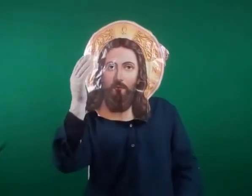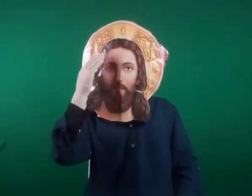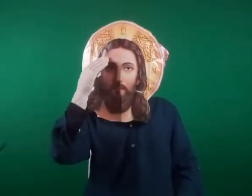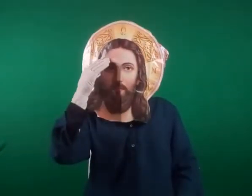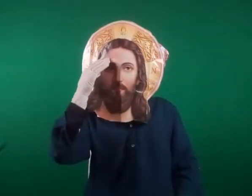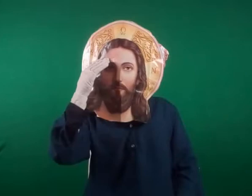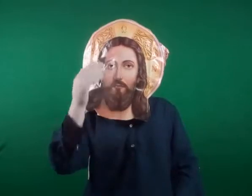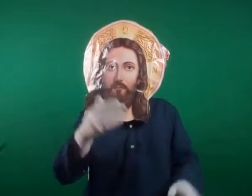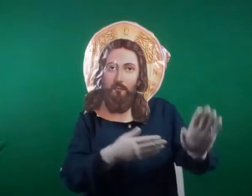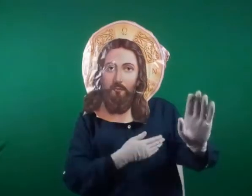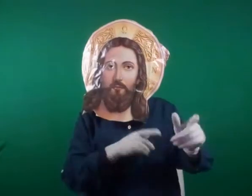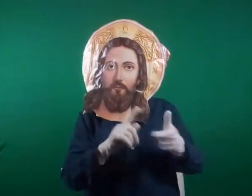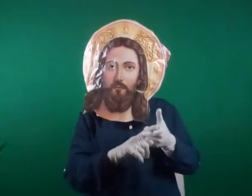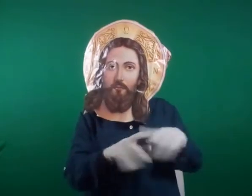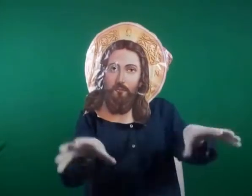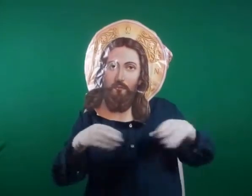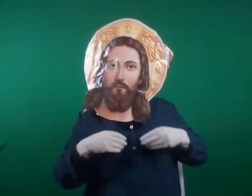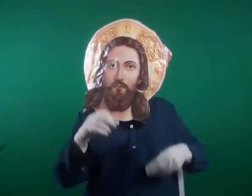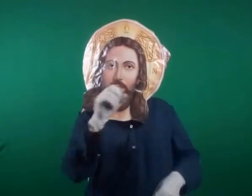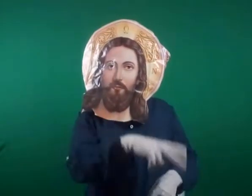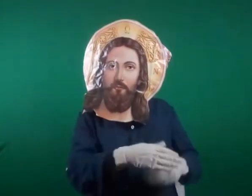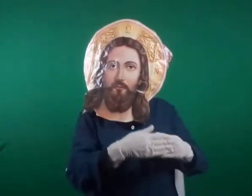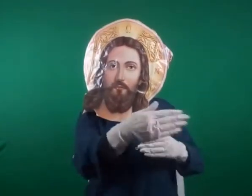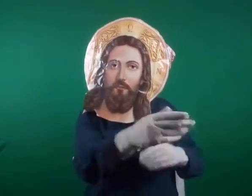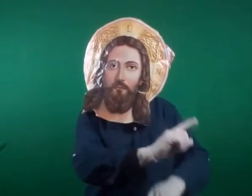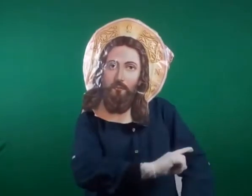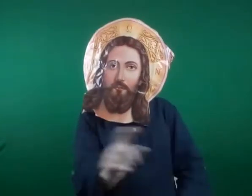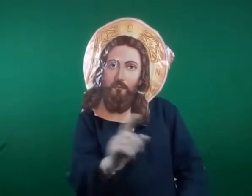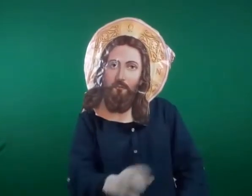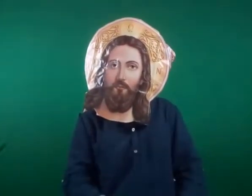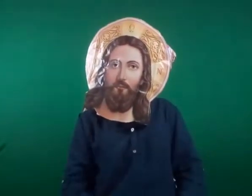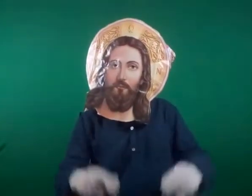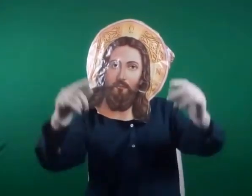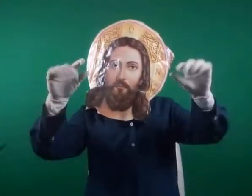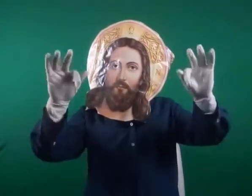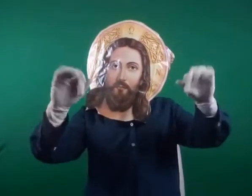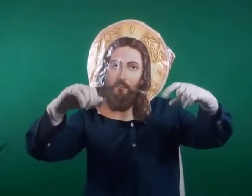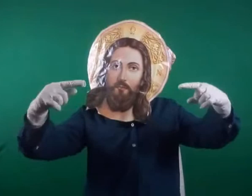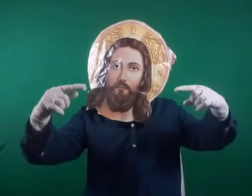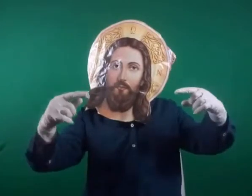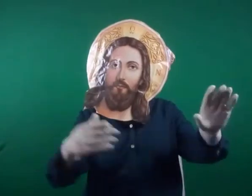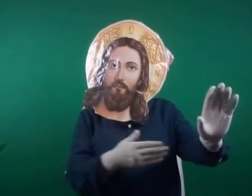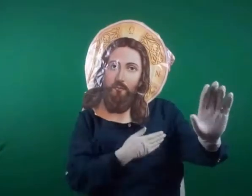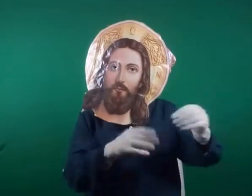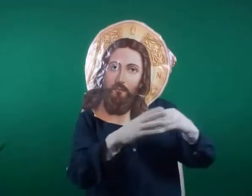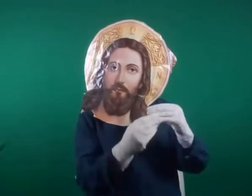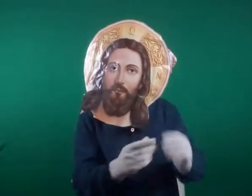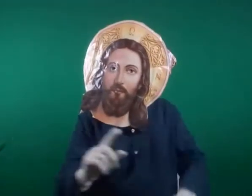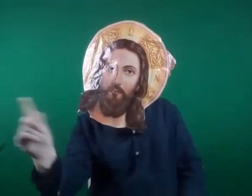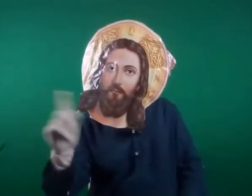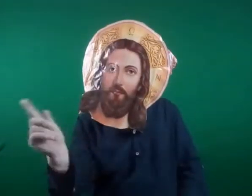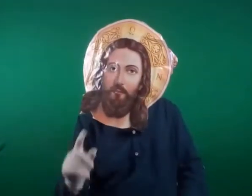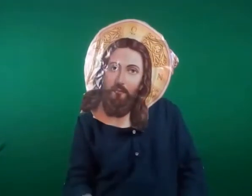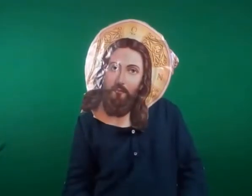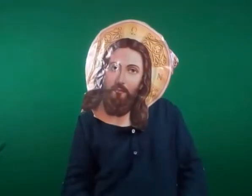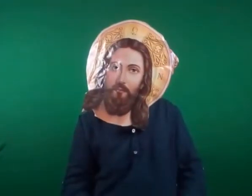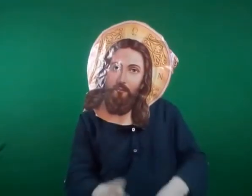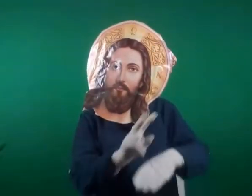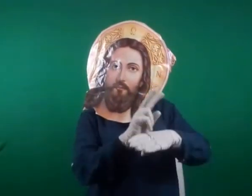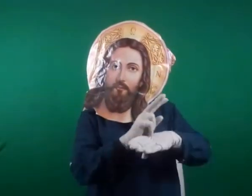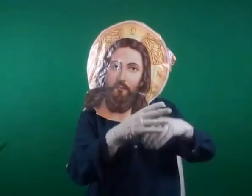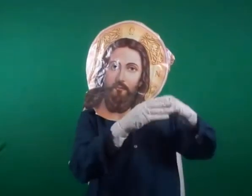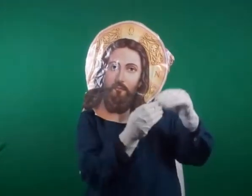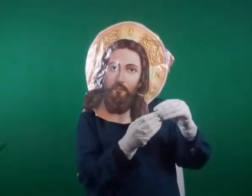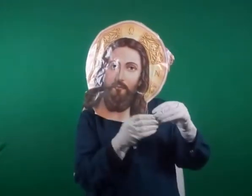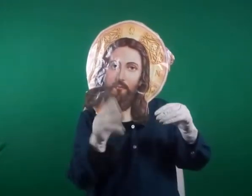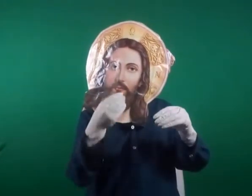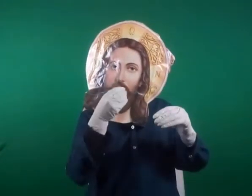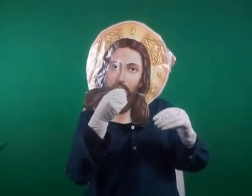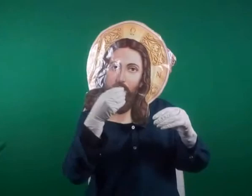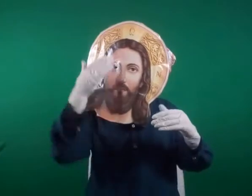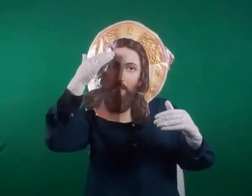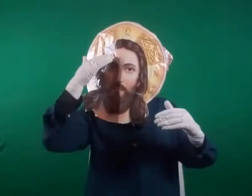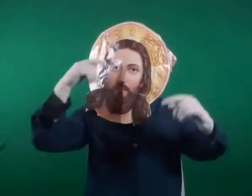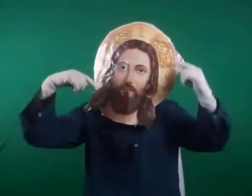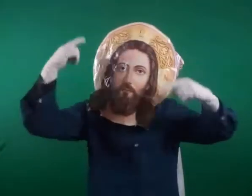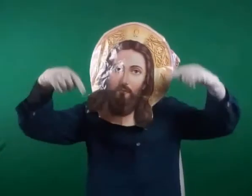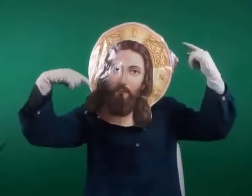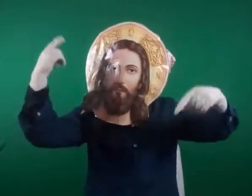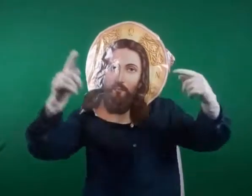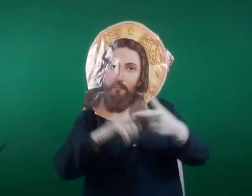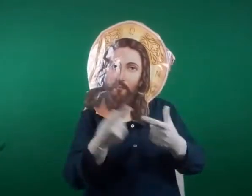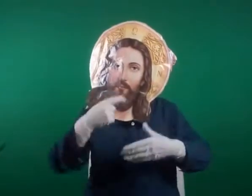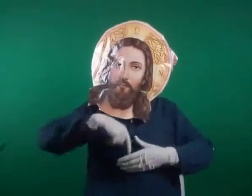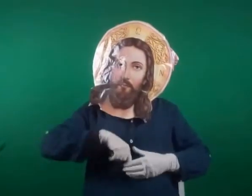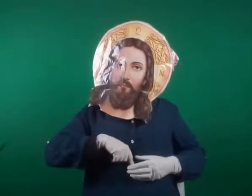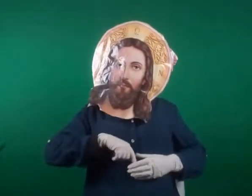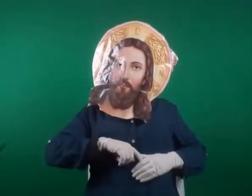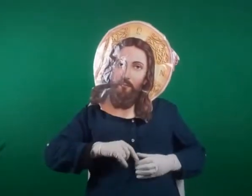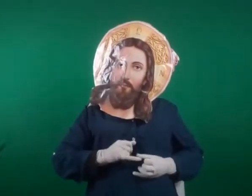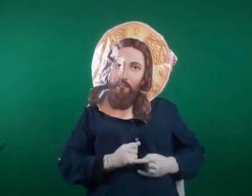The fig is not a true fruit, it is a false fruit an inverted flower which can lead to psychosis and infestation with parasites.